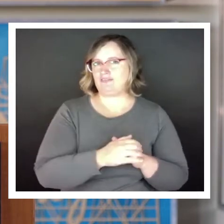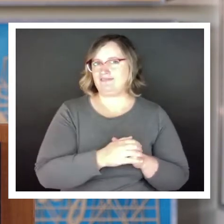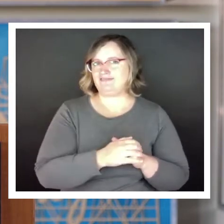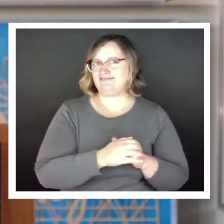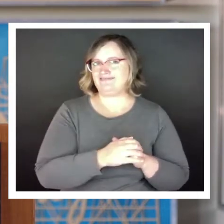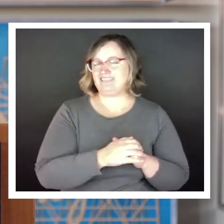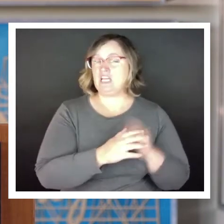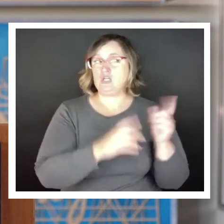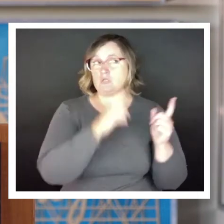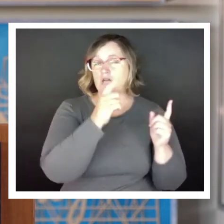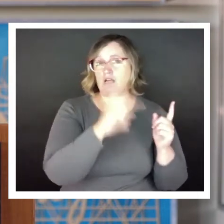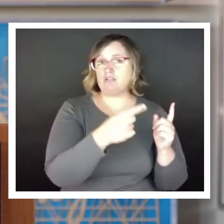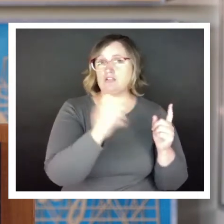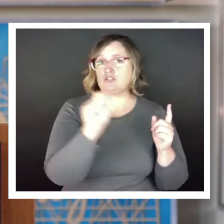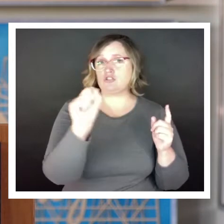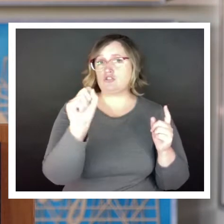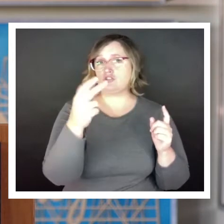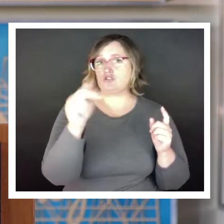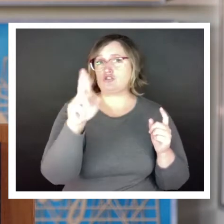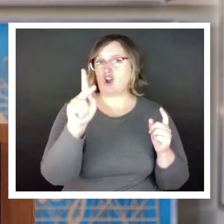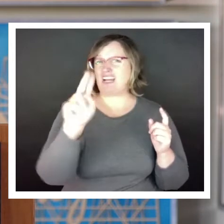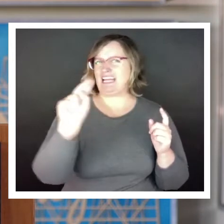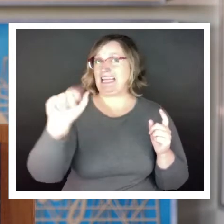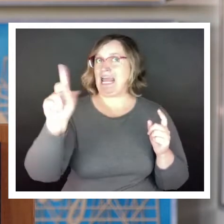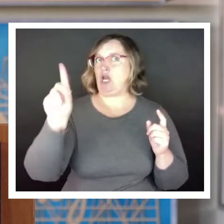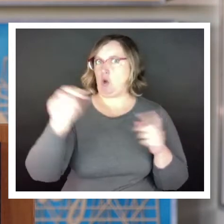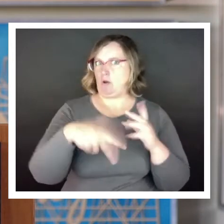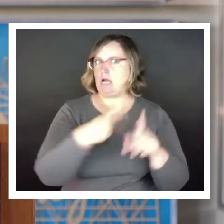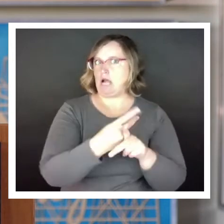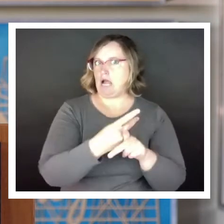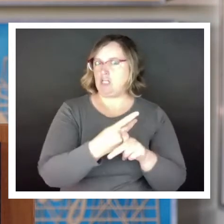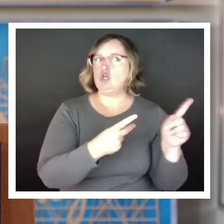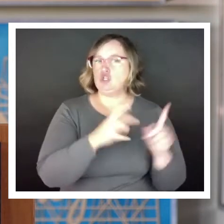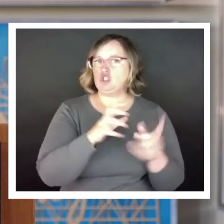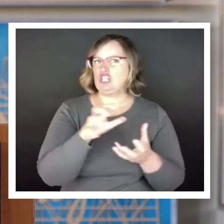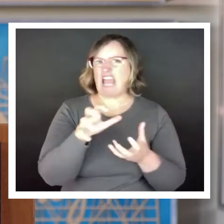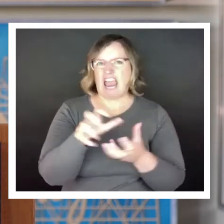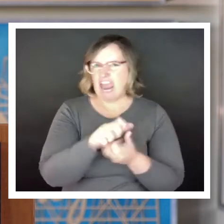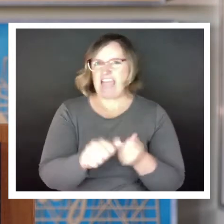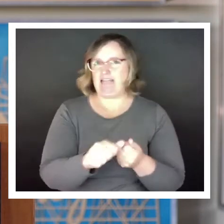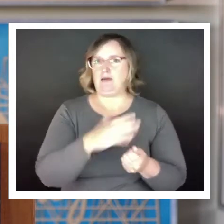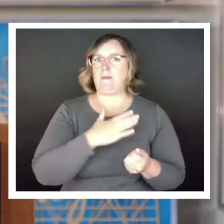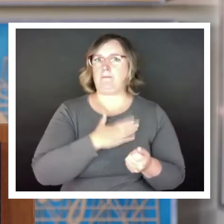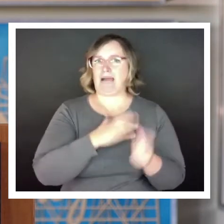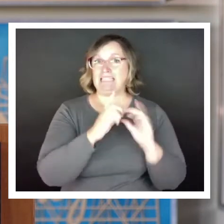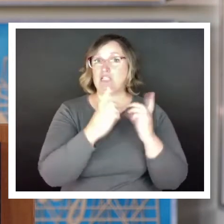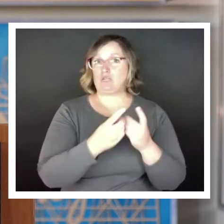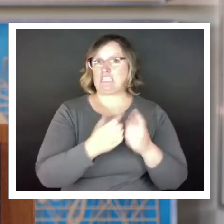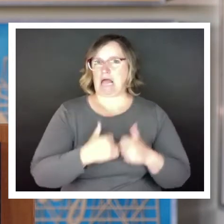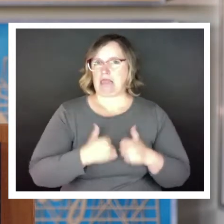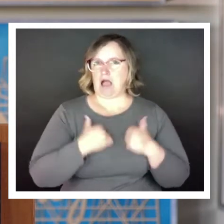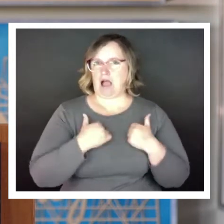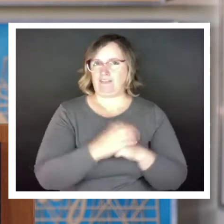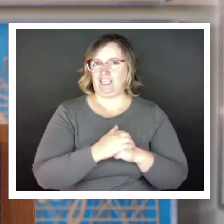She was a Sharknado lawyer, she ate my district alive. She was merciless.